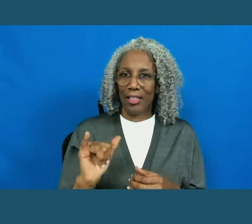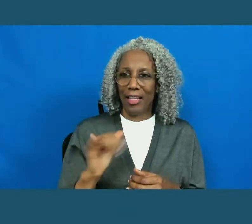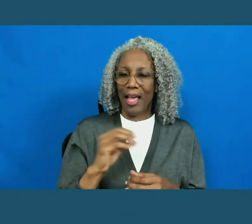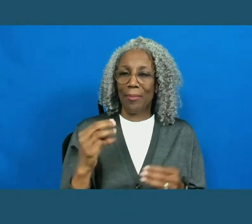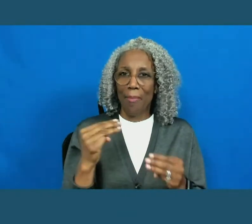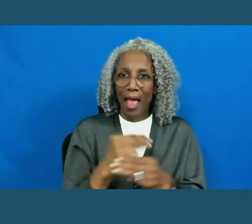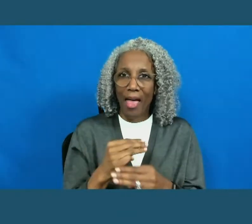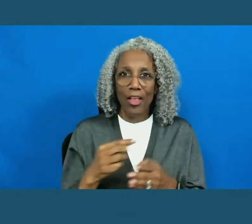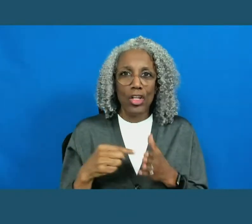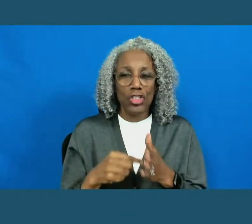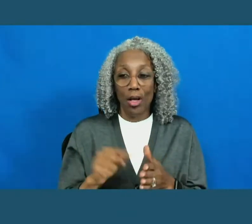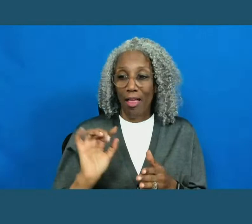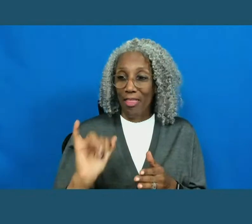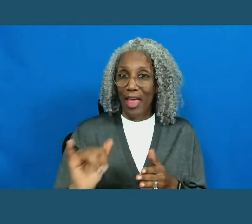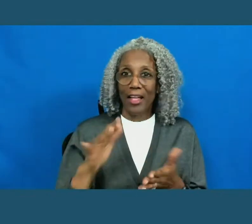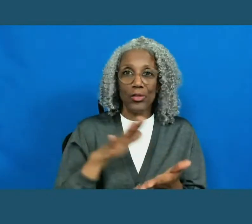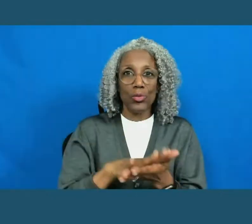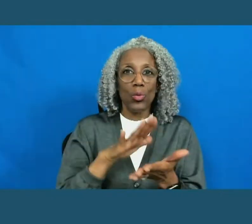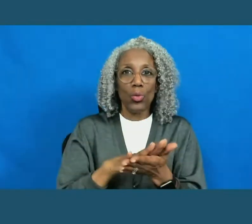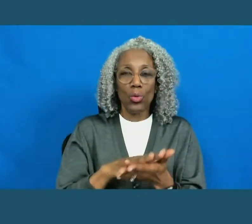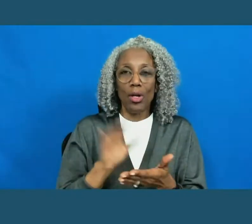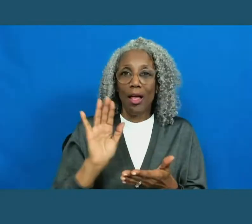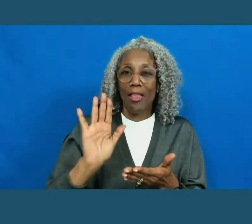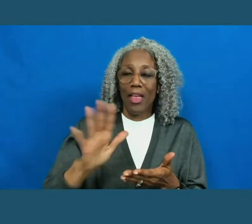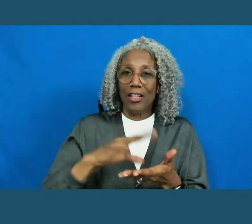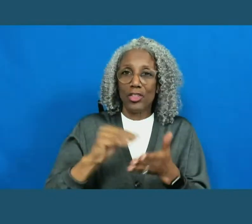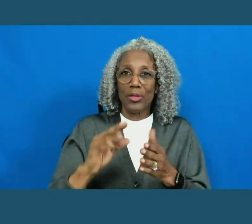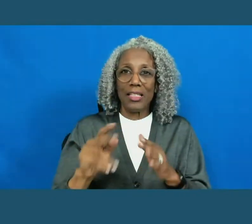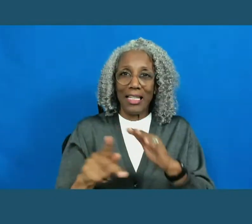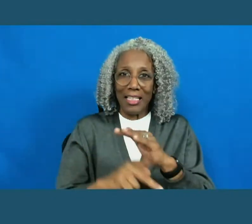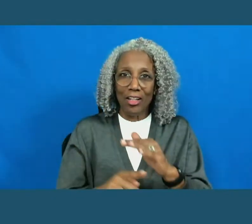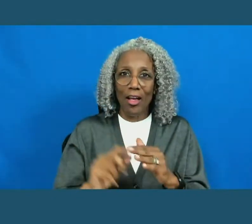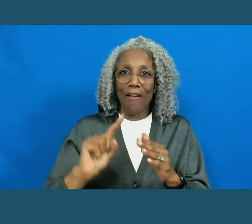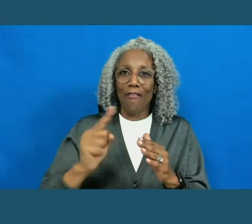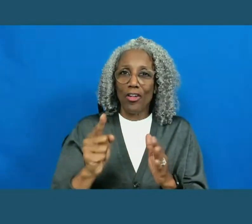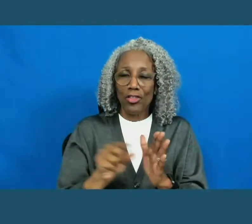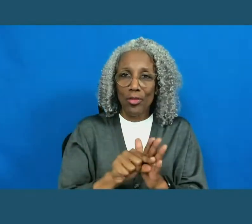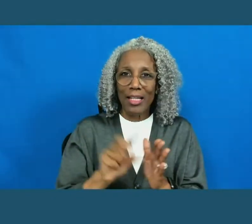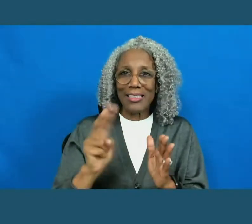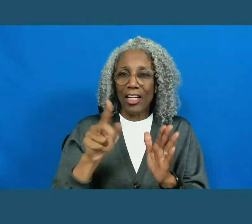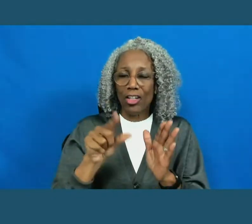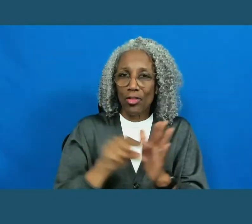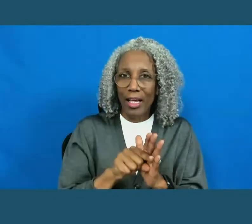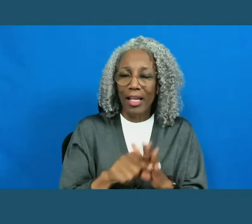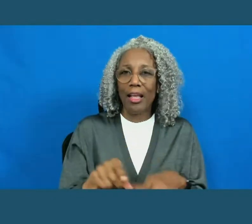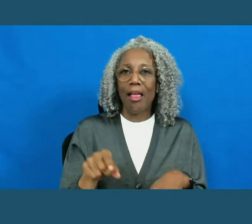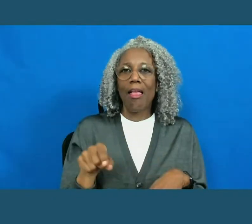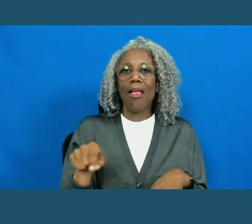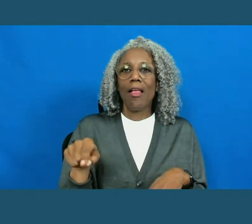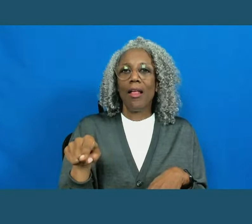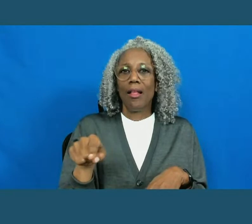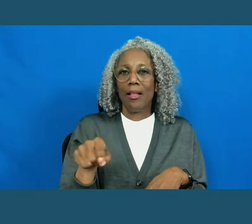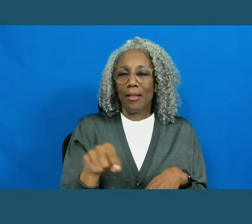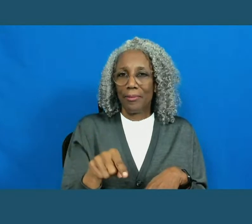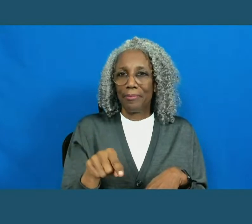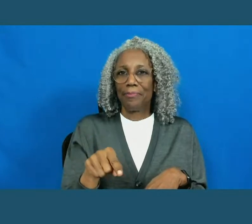that school around literacy and mathematics from recent data was showing that that school was actually the students in